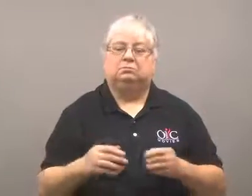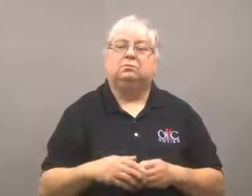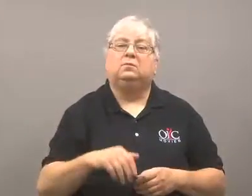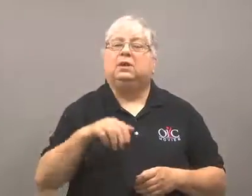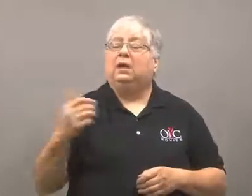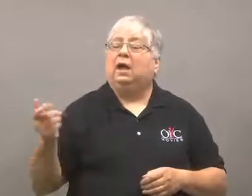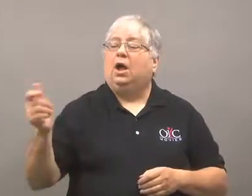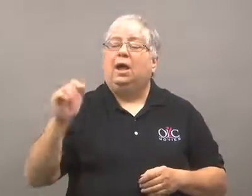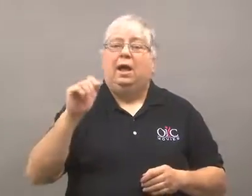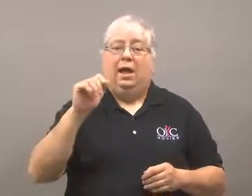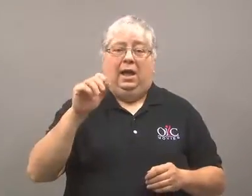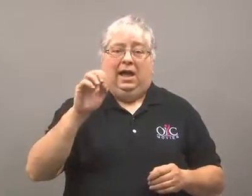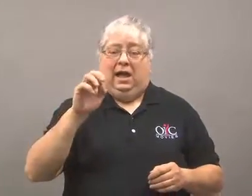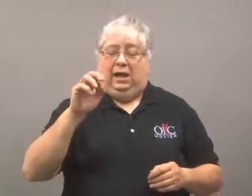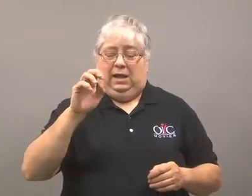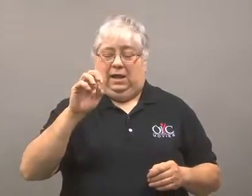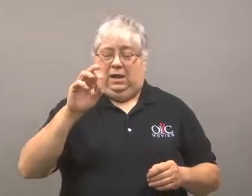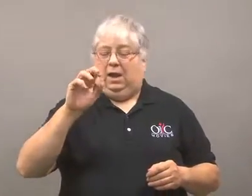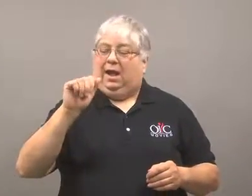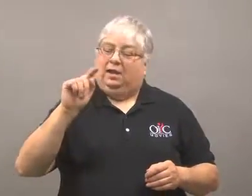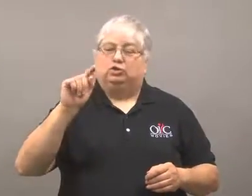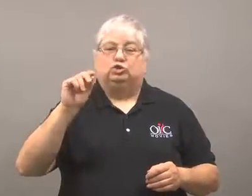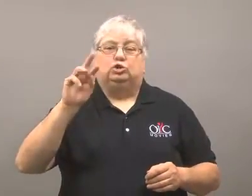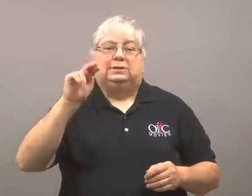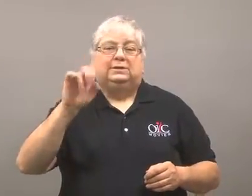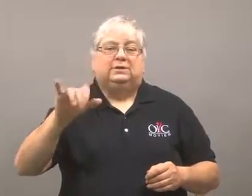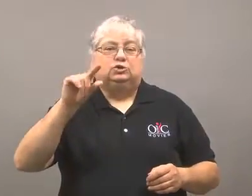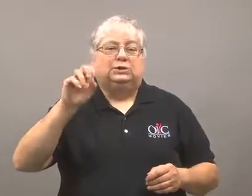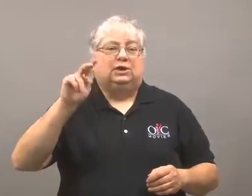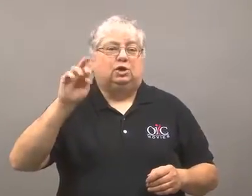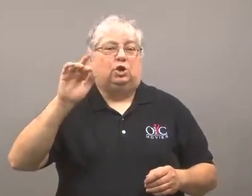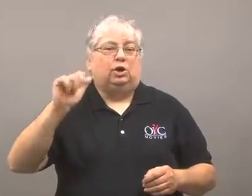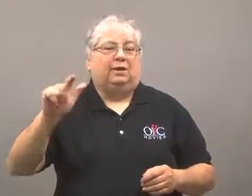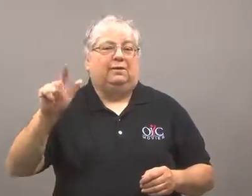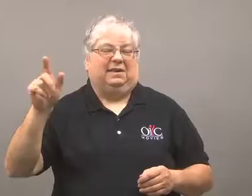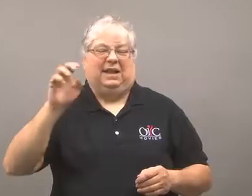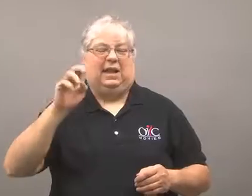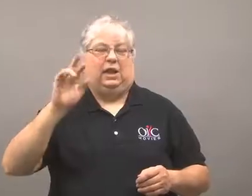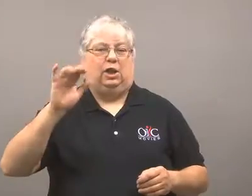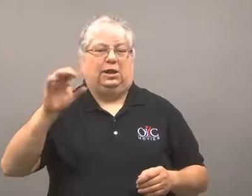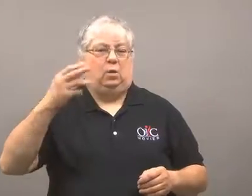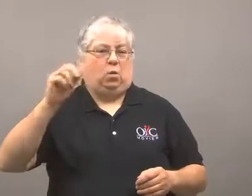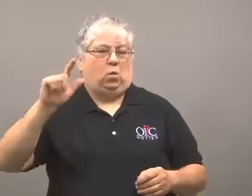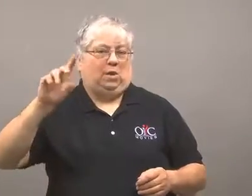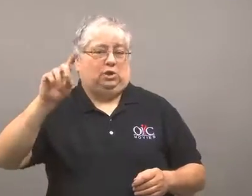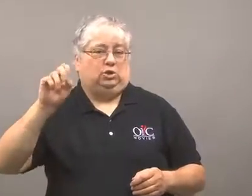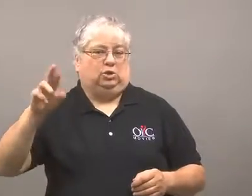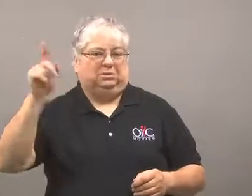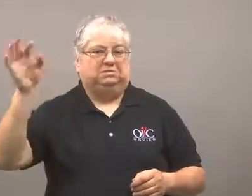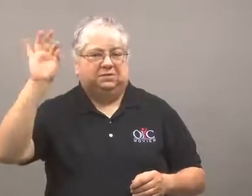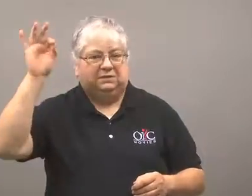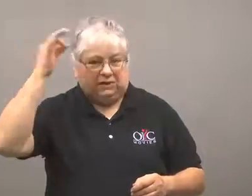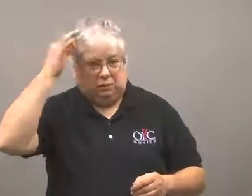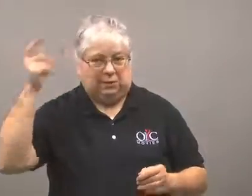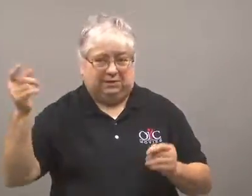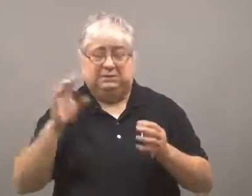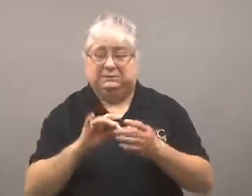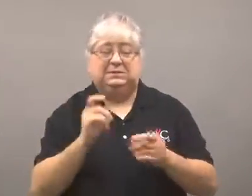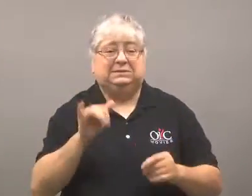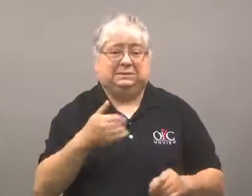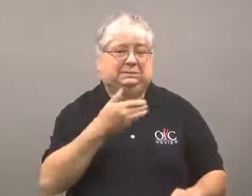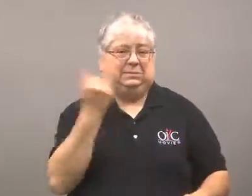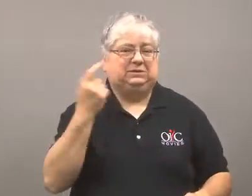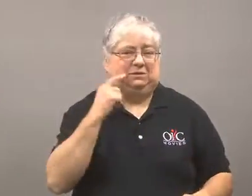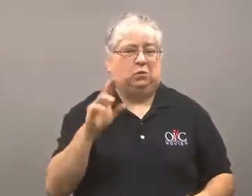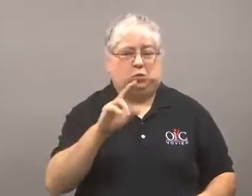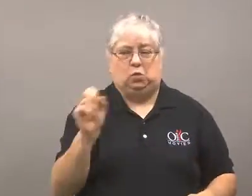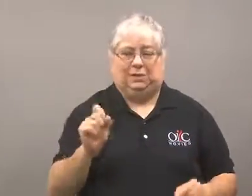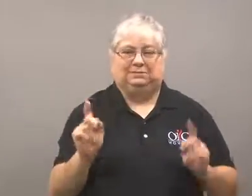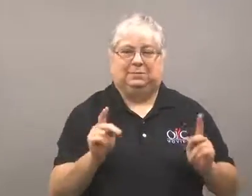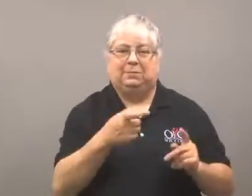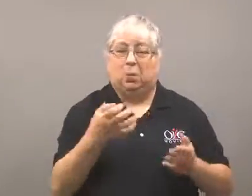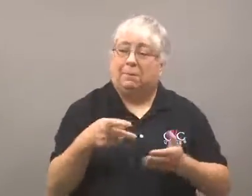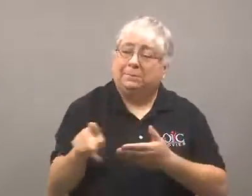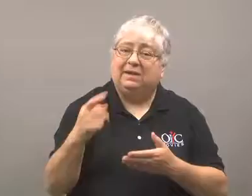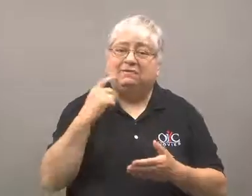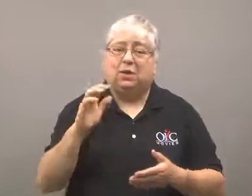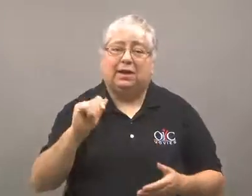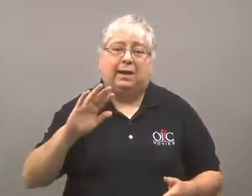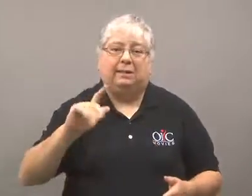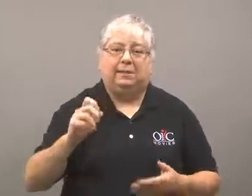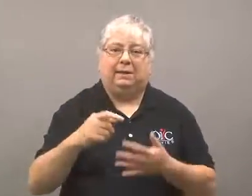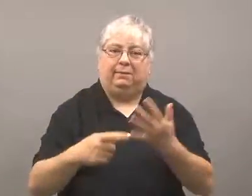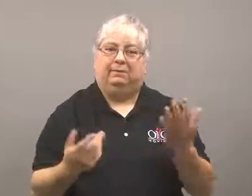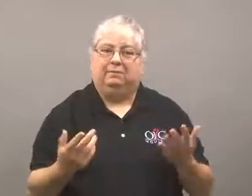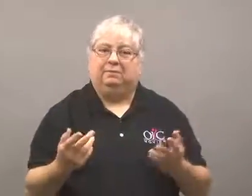Attorney General Eric Holder said it was the best outcome for cable customers.